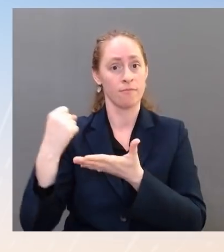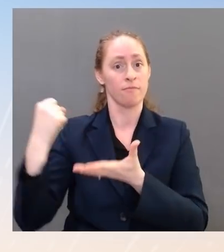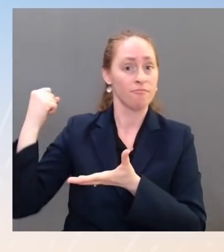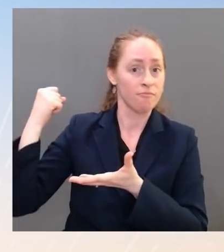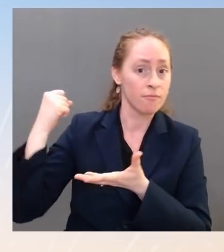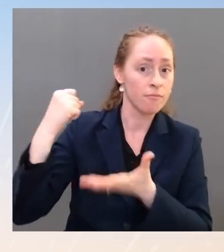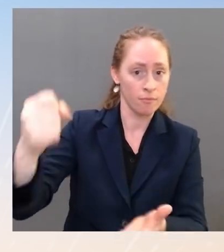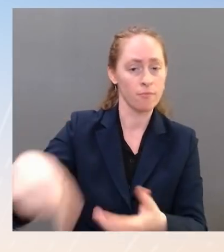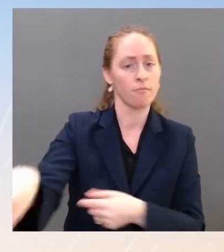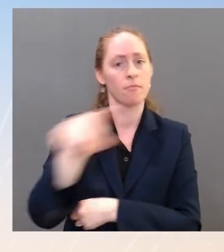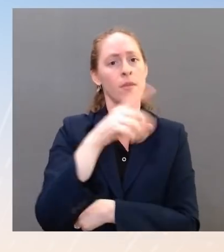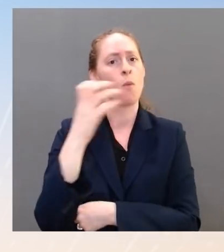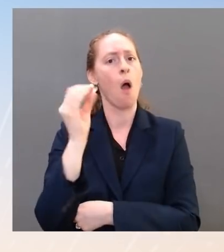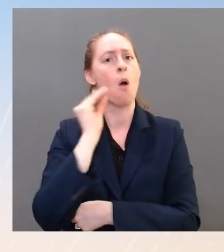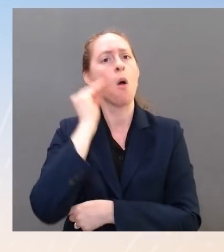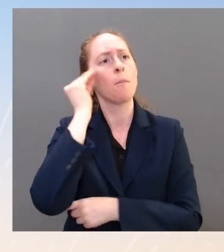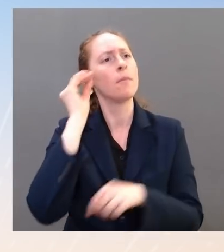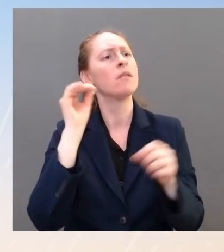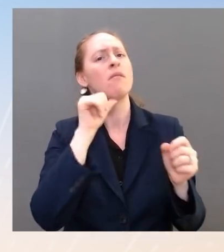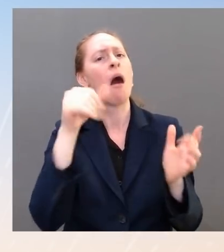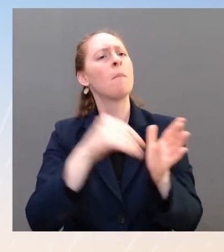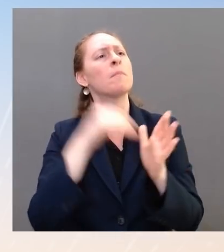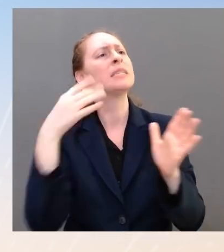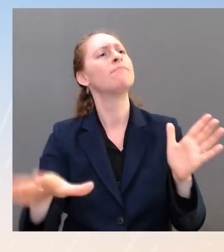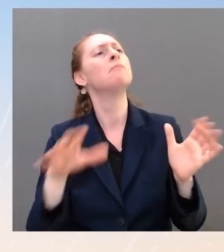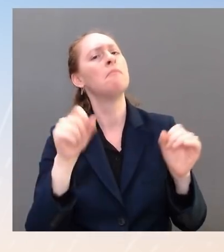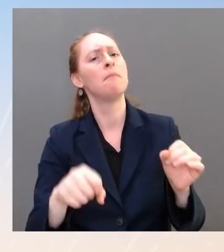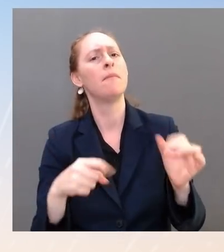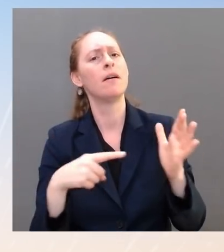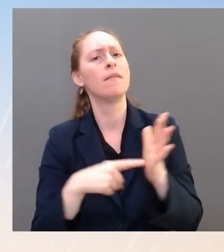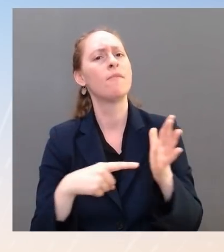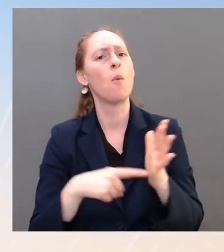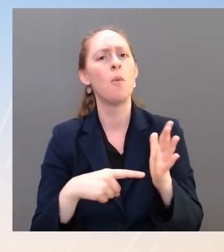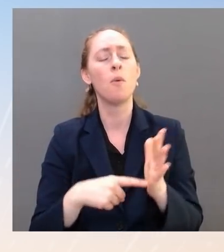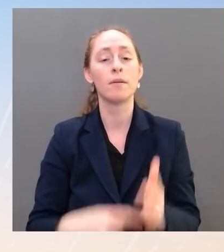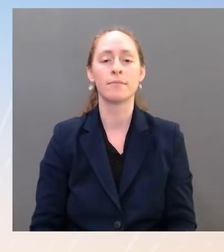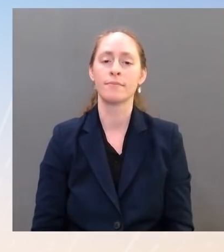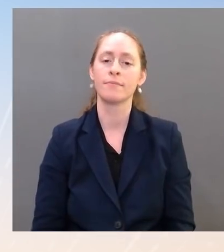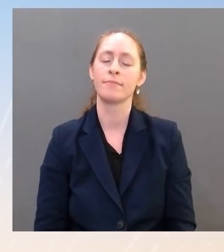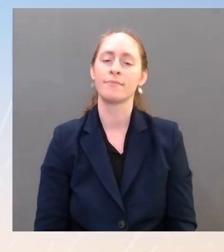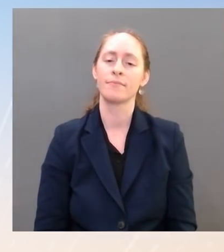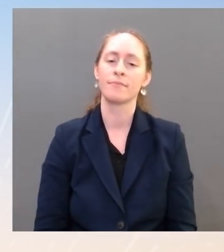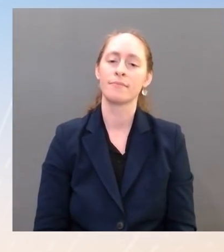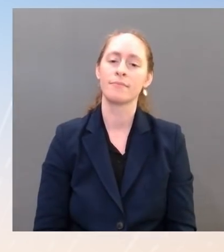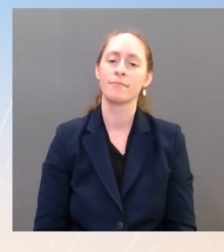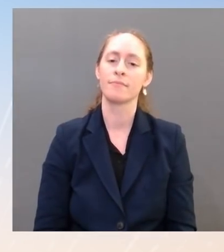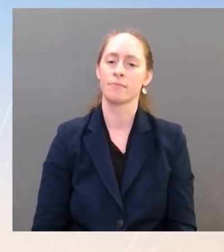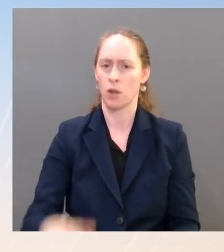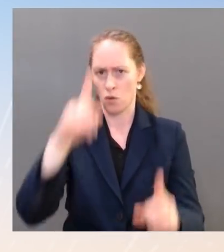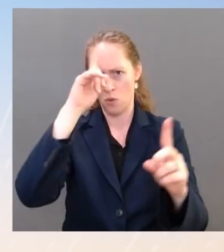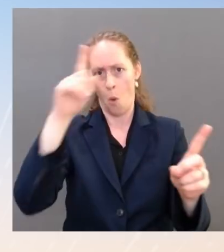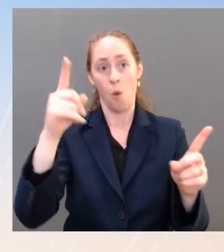by increasing the supply of affordable housing, and will not only make homeownership and affordable rental ship available